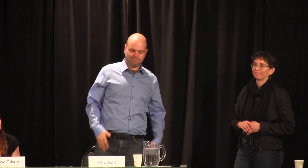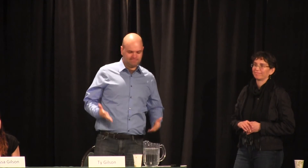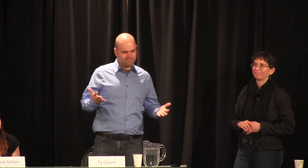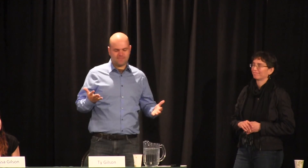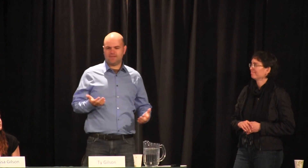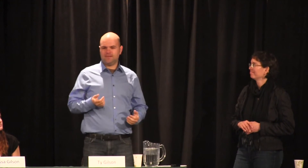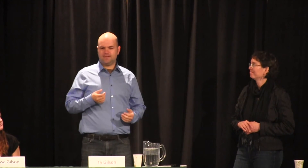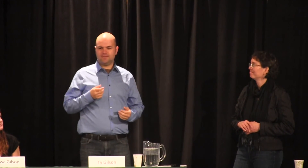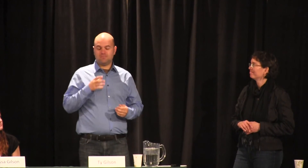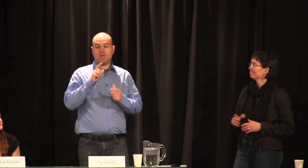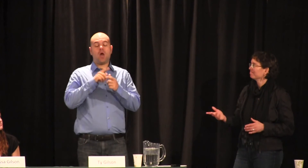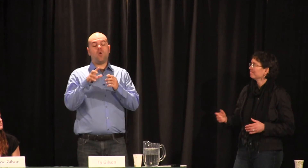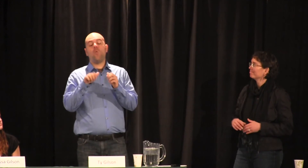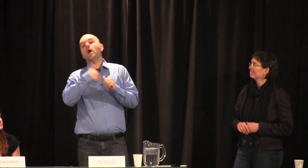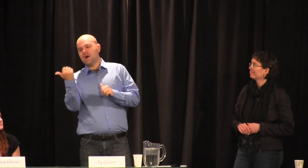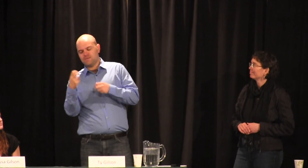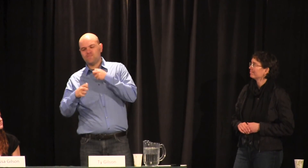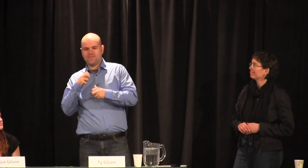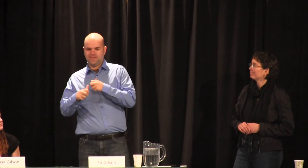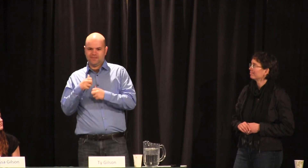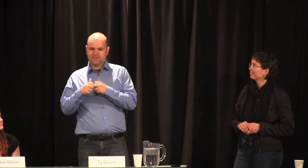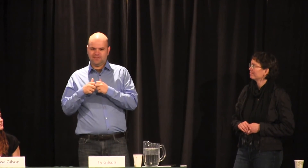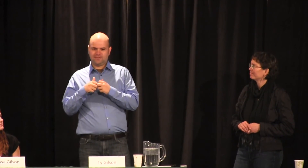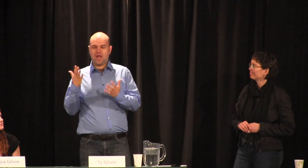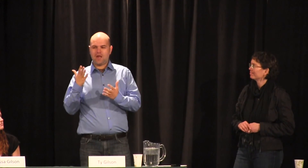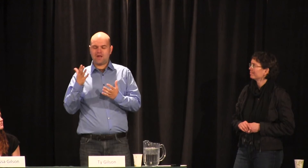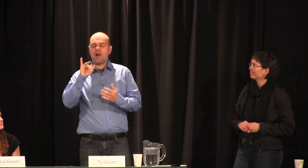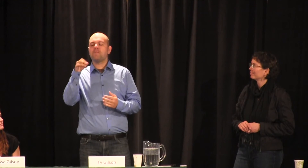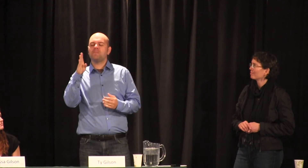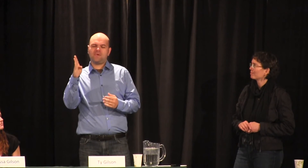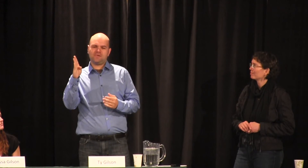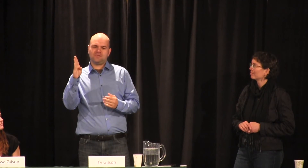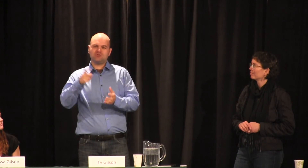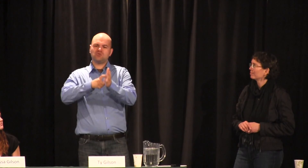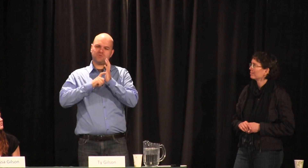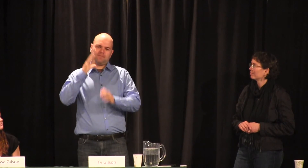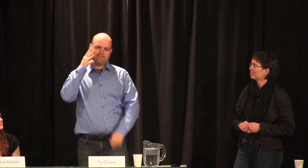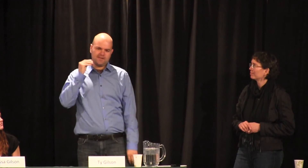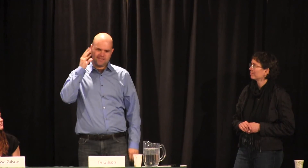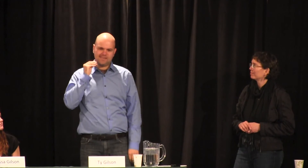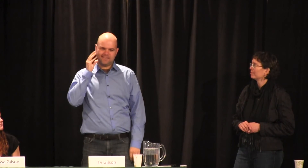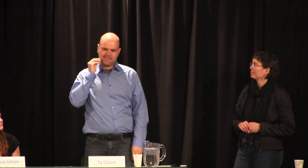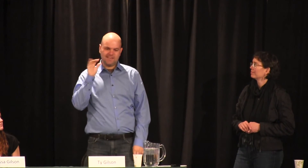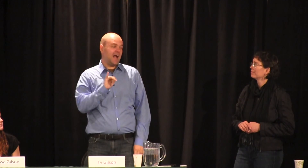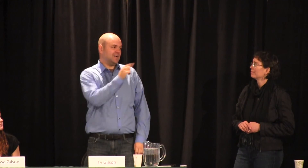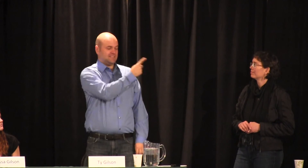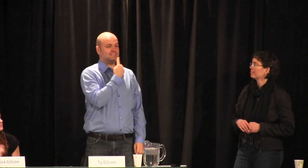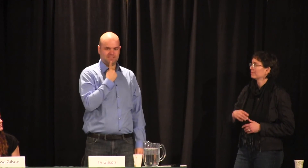even at that first meeting there. And then there was some other problems too with some of the job requirements,